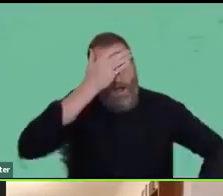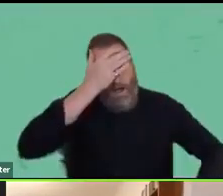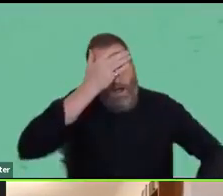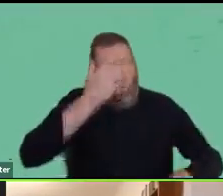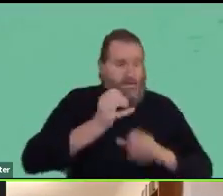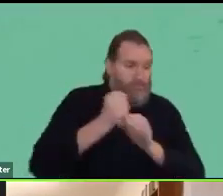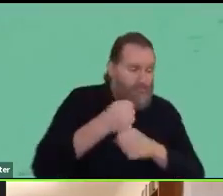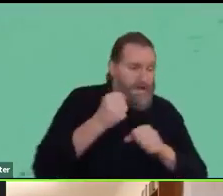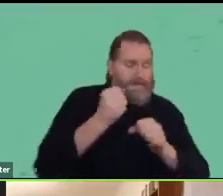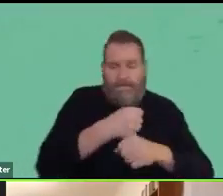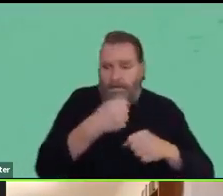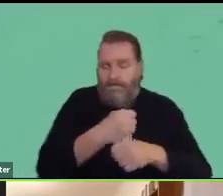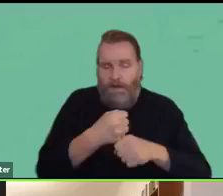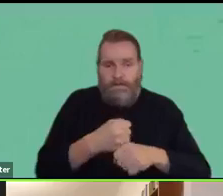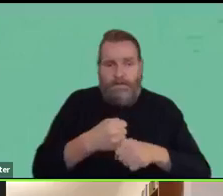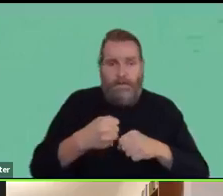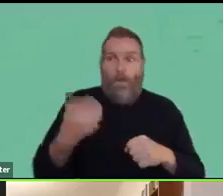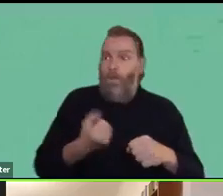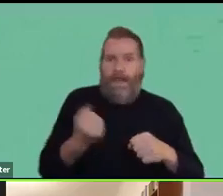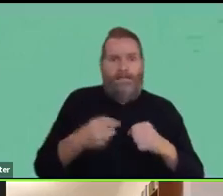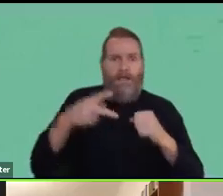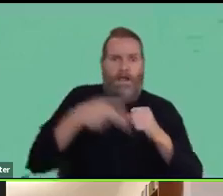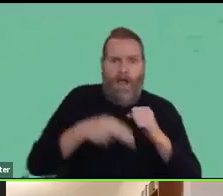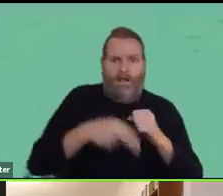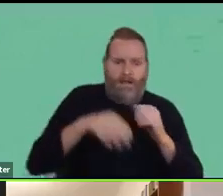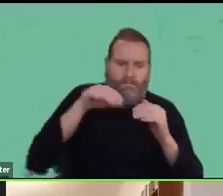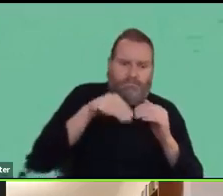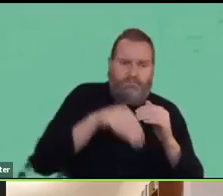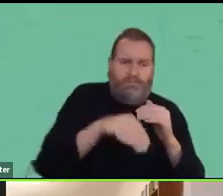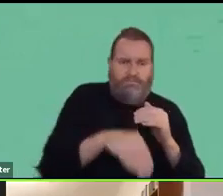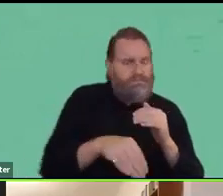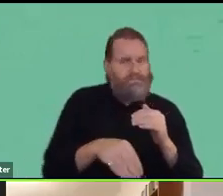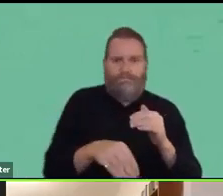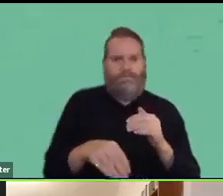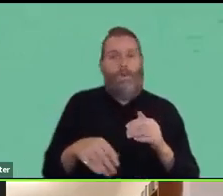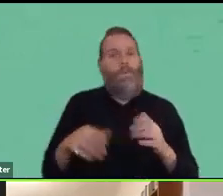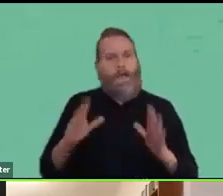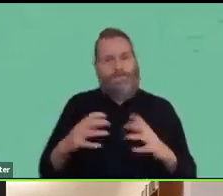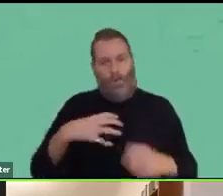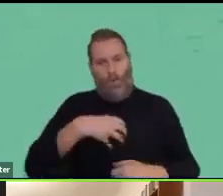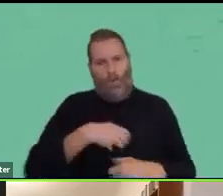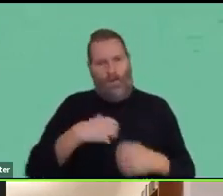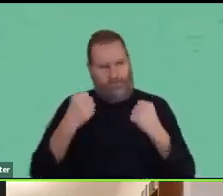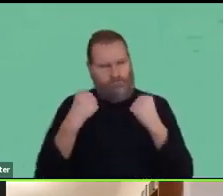lift morale is people seeing that we're working together to to confront them because we haven't